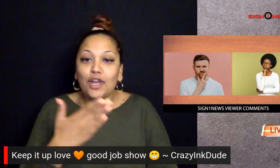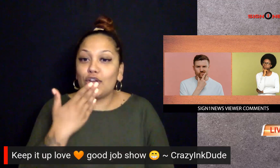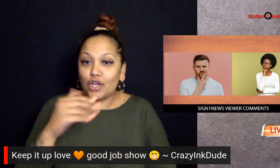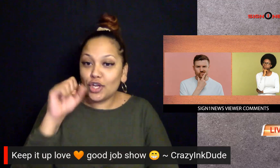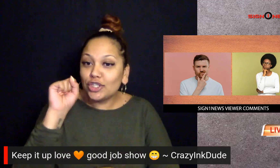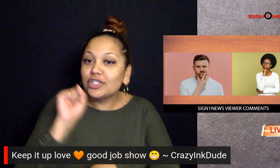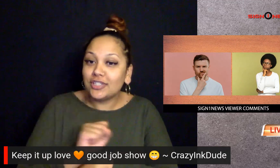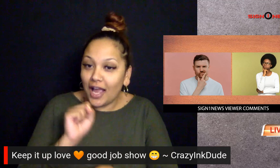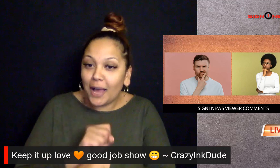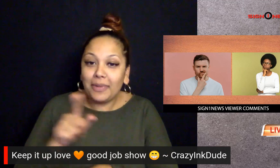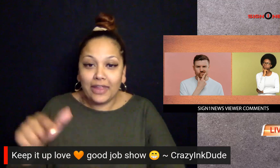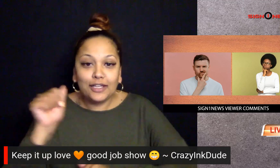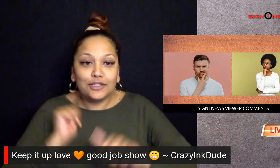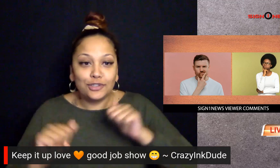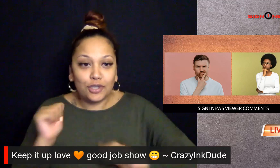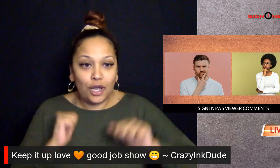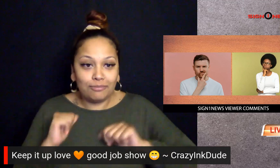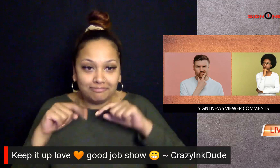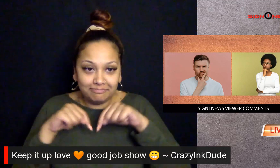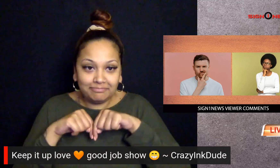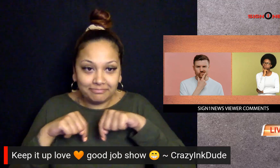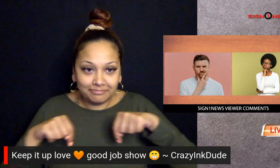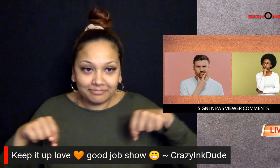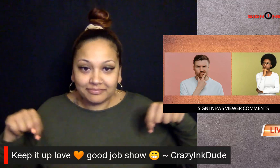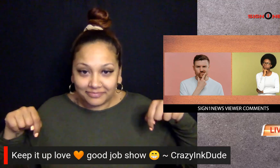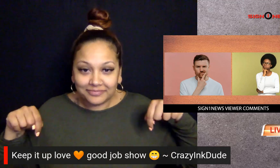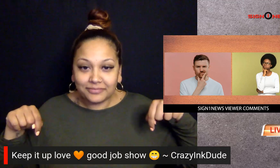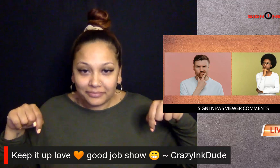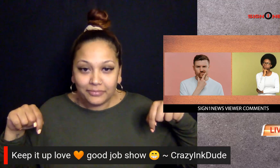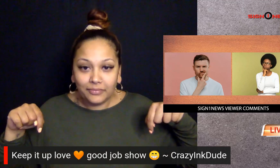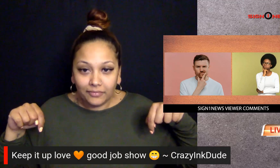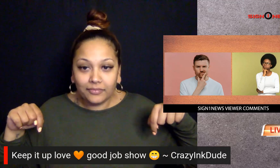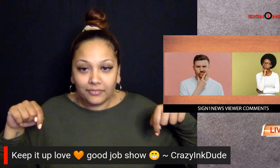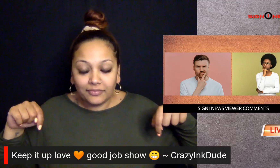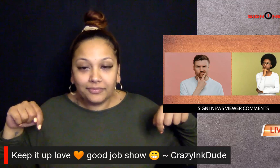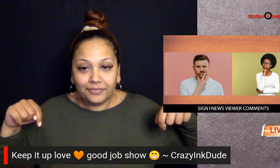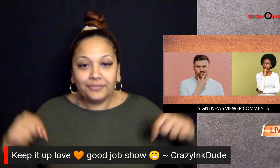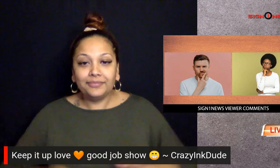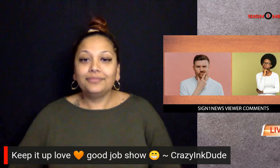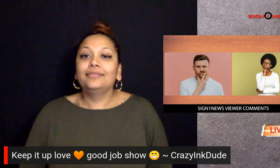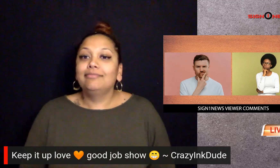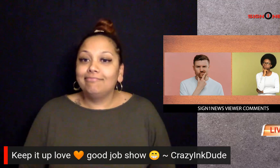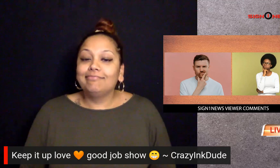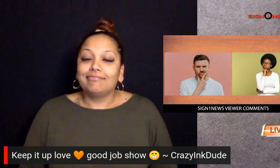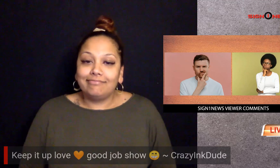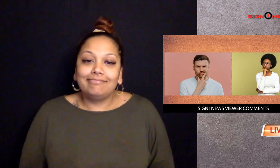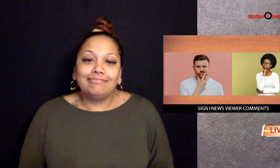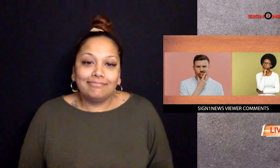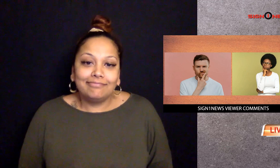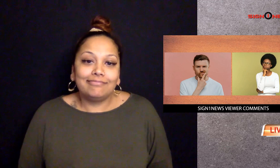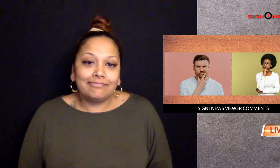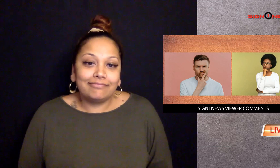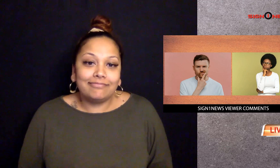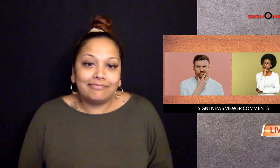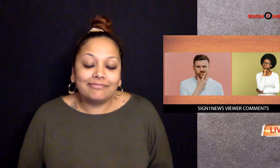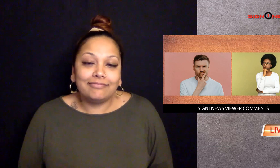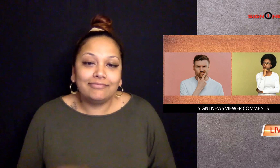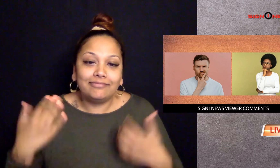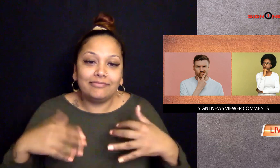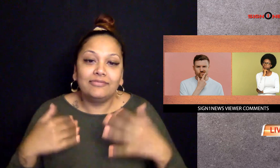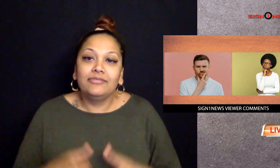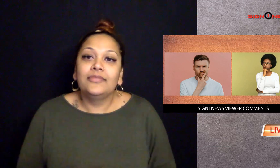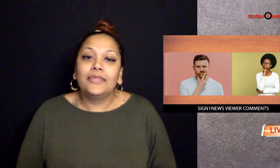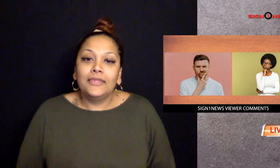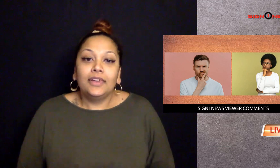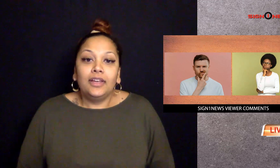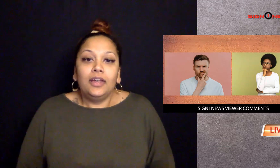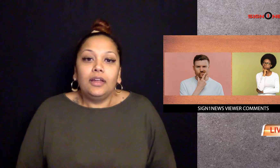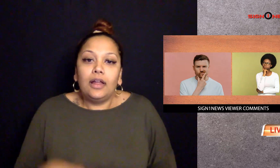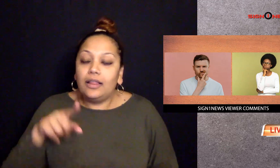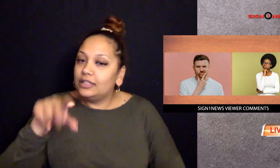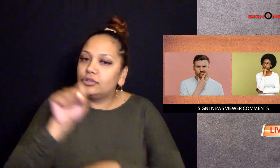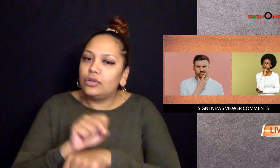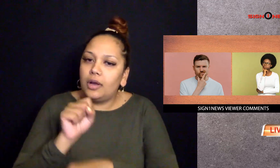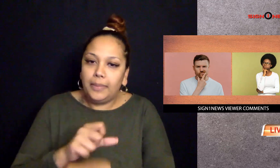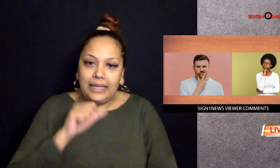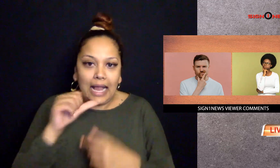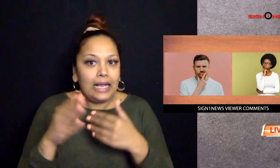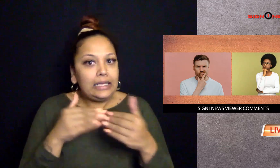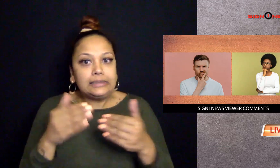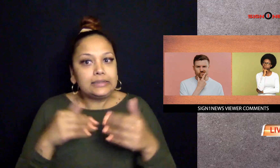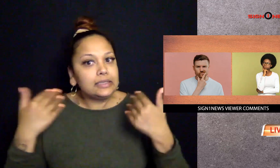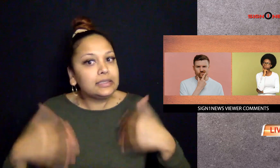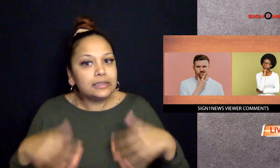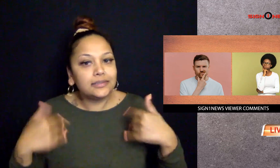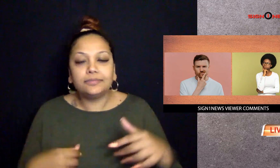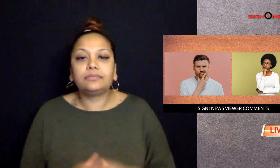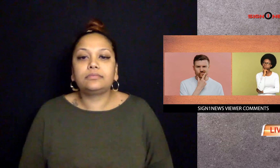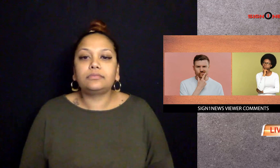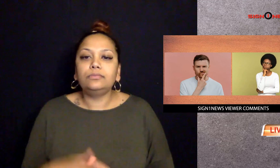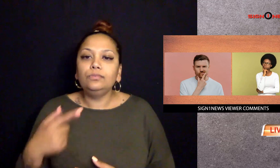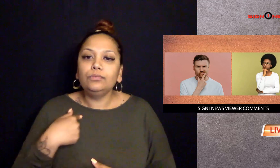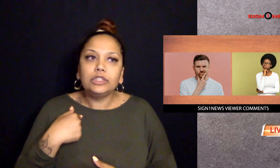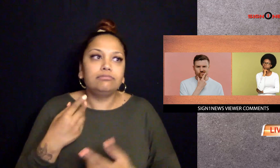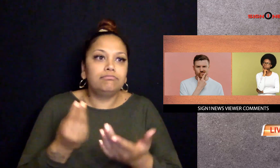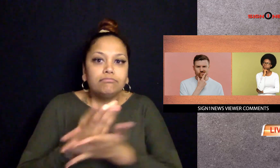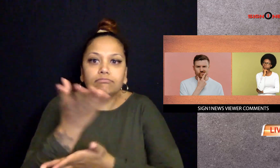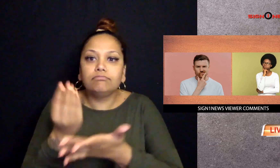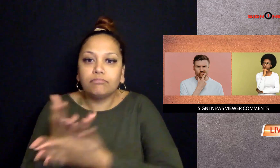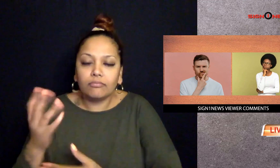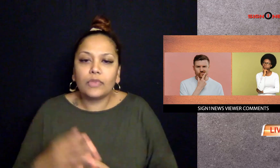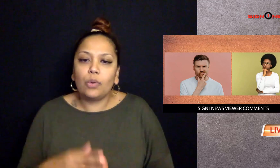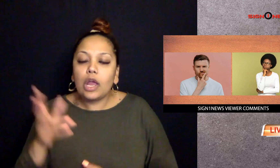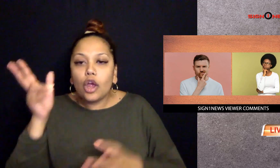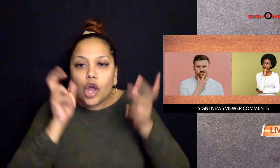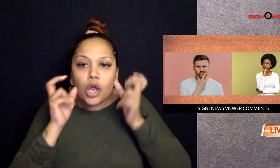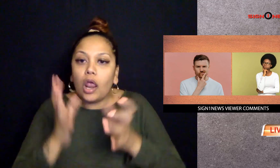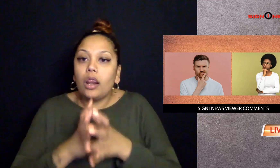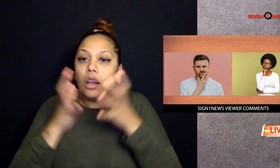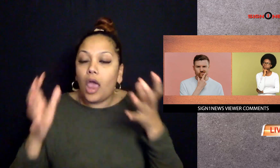words keep it up love good job on the show this job is not easy and we report on and